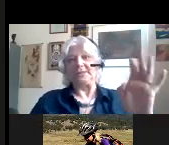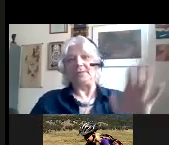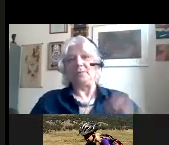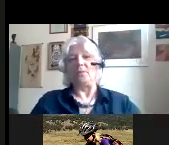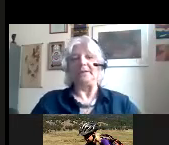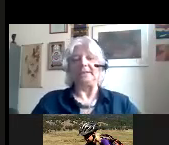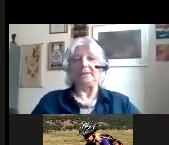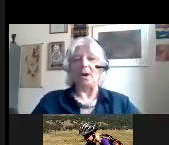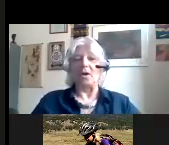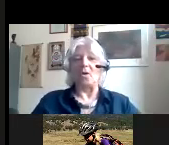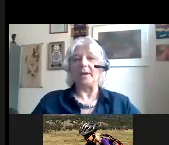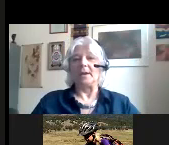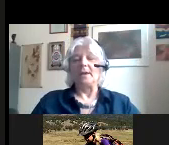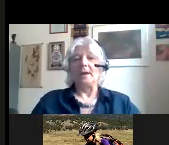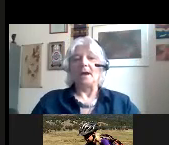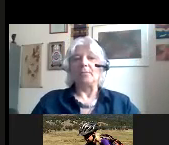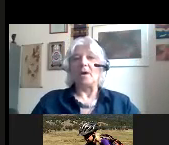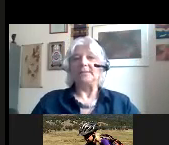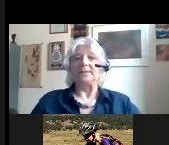this endpoint, it's an ongoing process to make